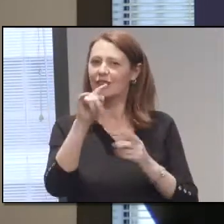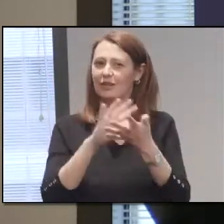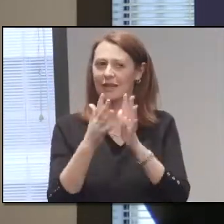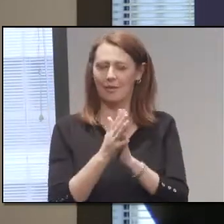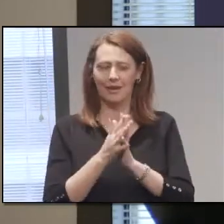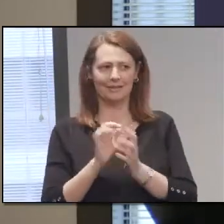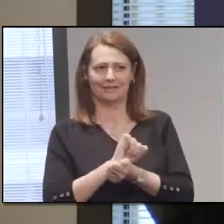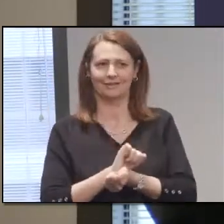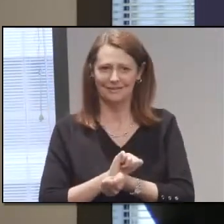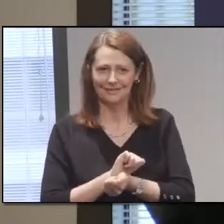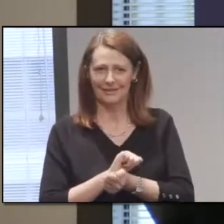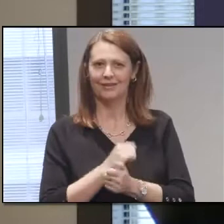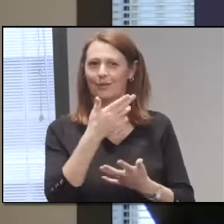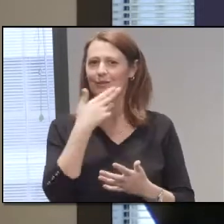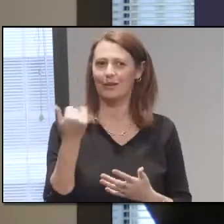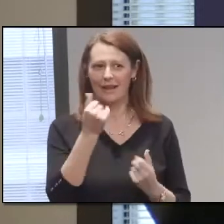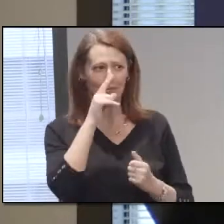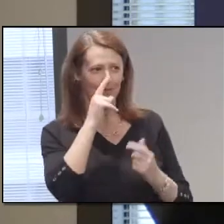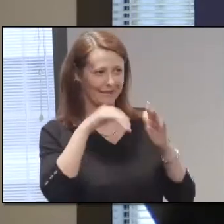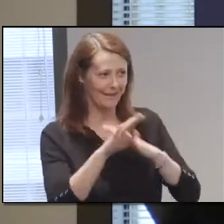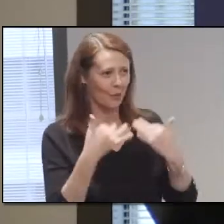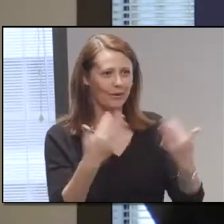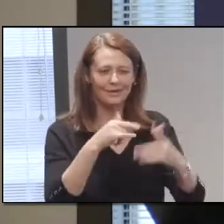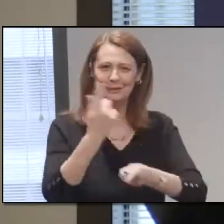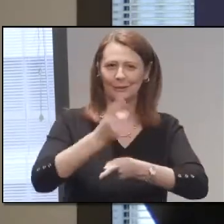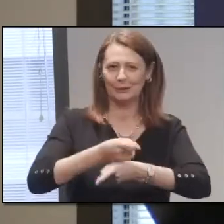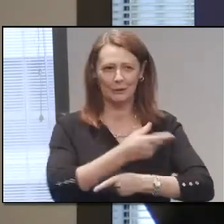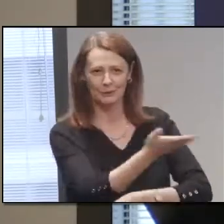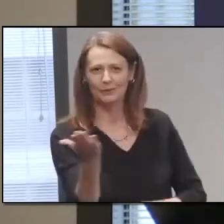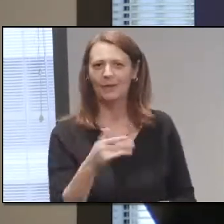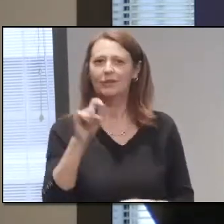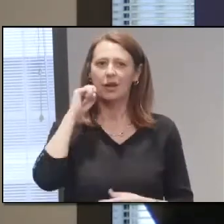so it's quite nice to have people in the audience to actually talk to and to get a sense of whether